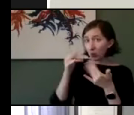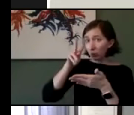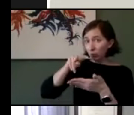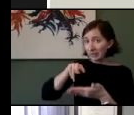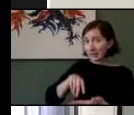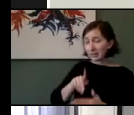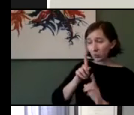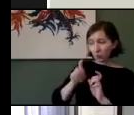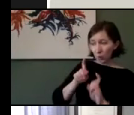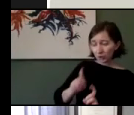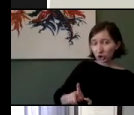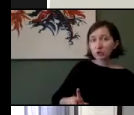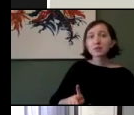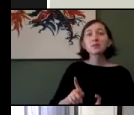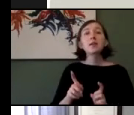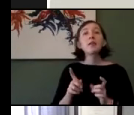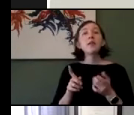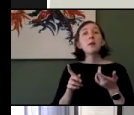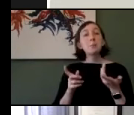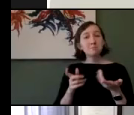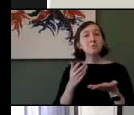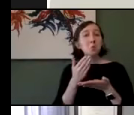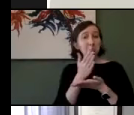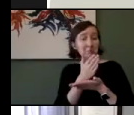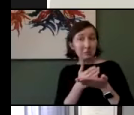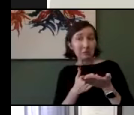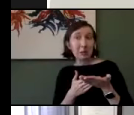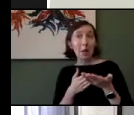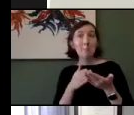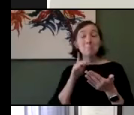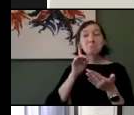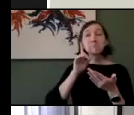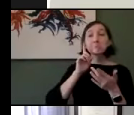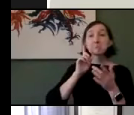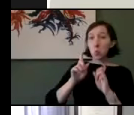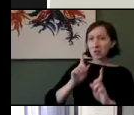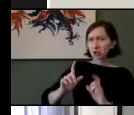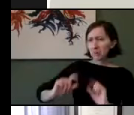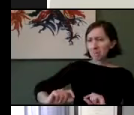While folks are getting some of those questions pulled up, I want to remind everyone of additional webinars